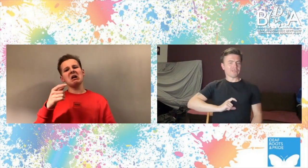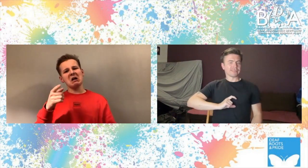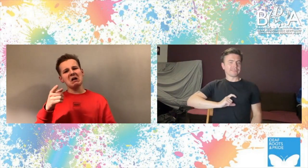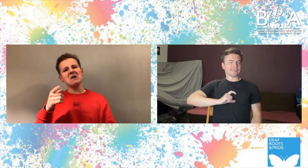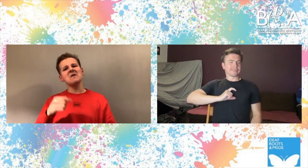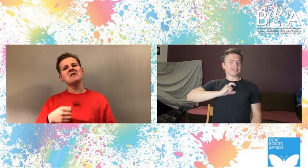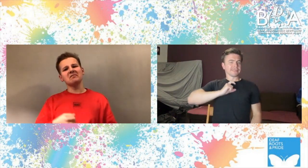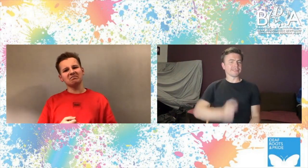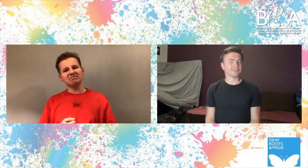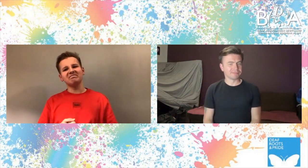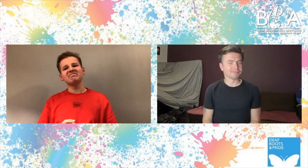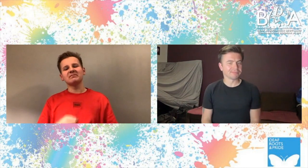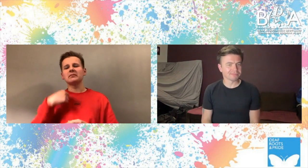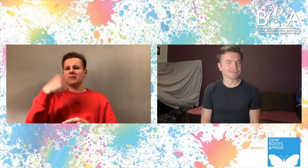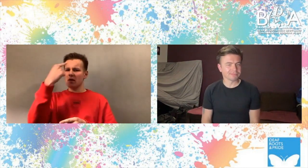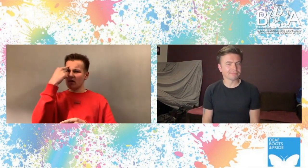Yes, that makes sense.